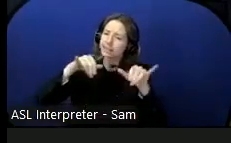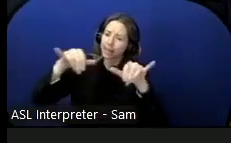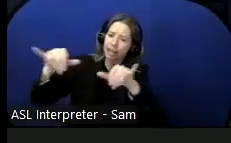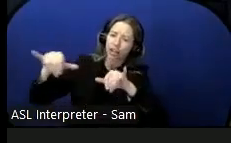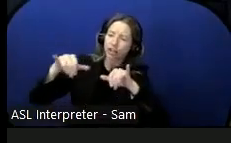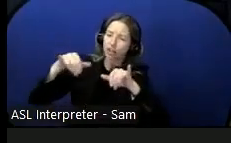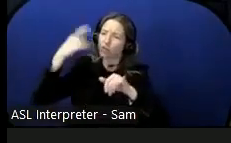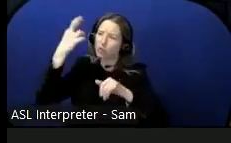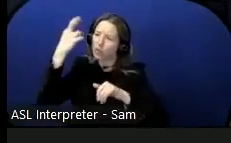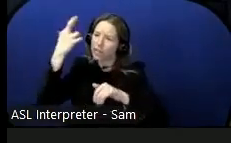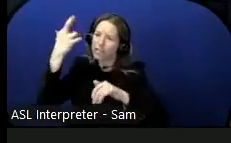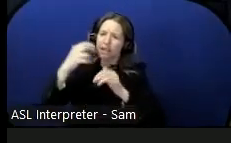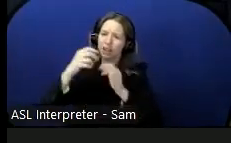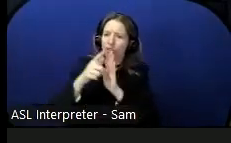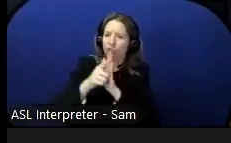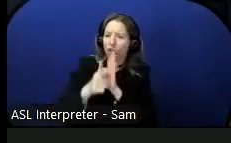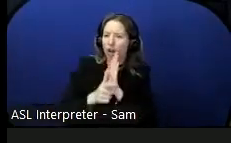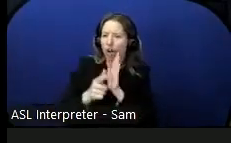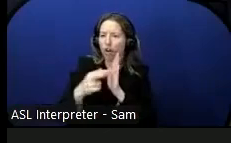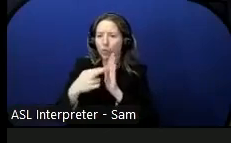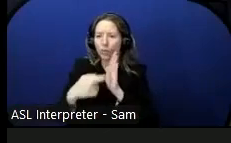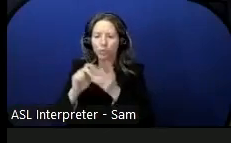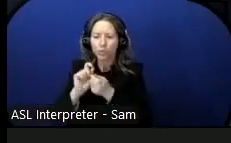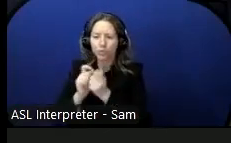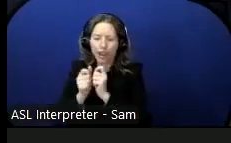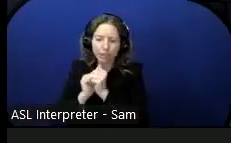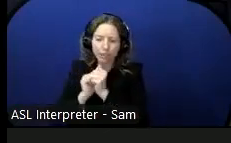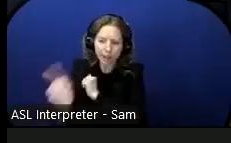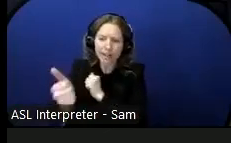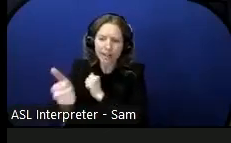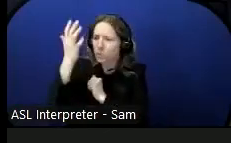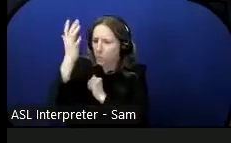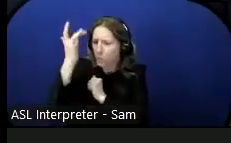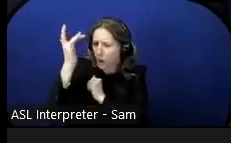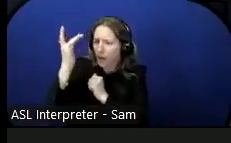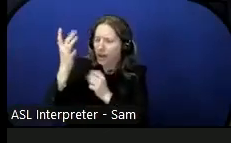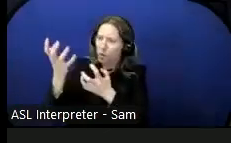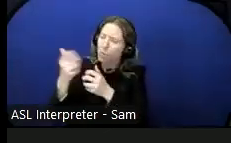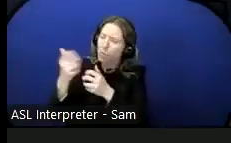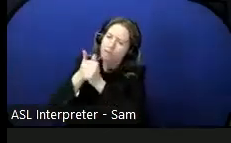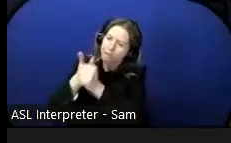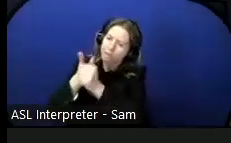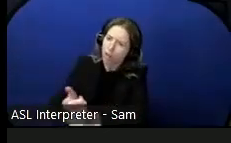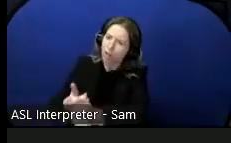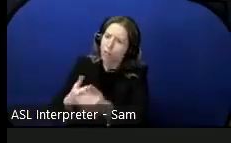and part of that is having good usability. Users living with disabilities often have the same needs